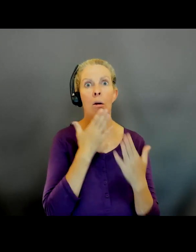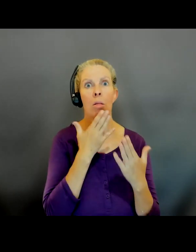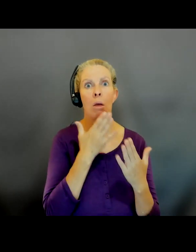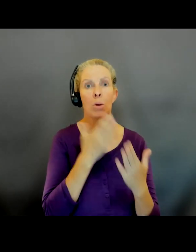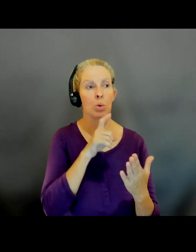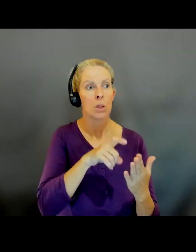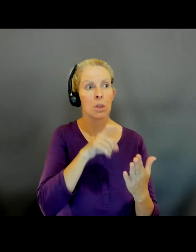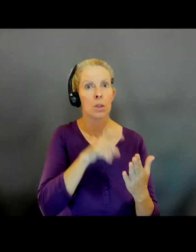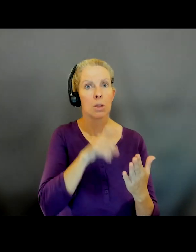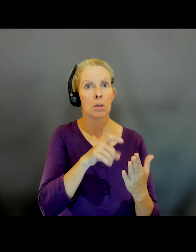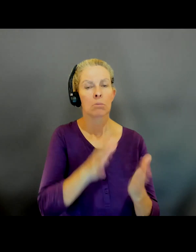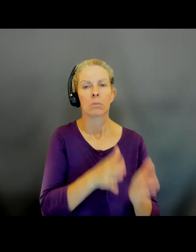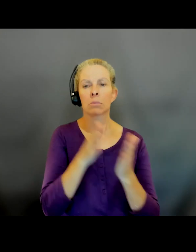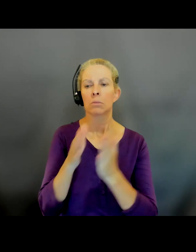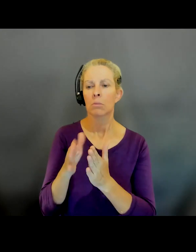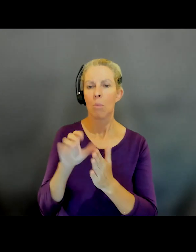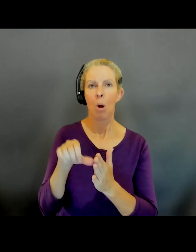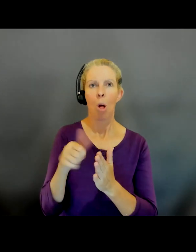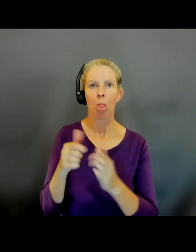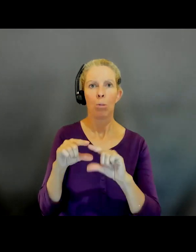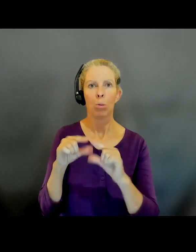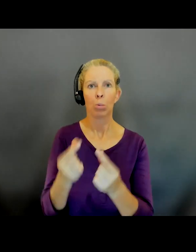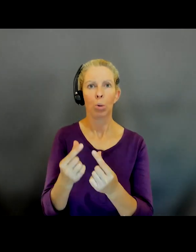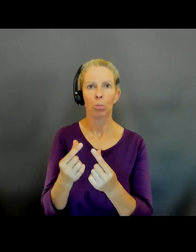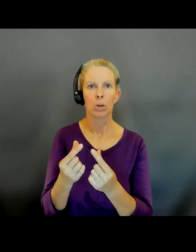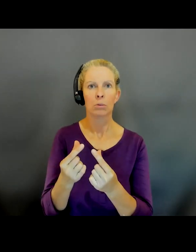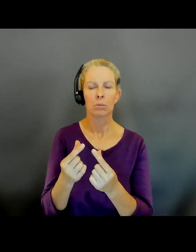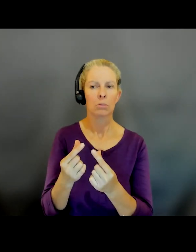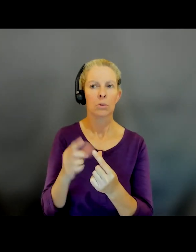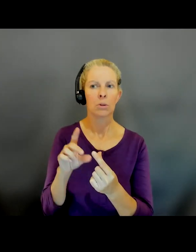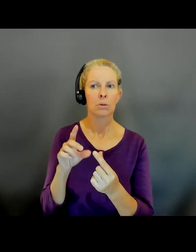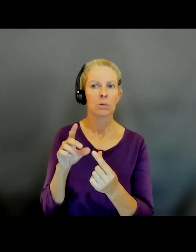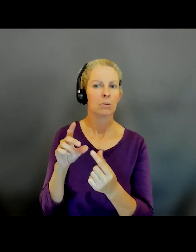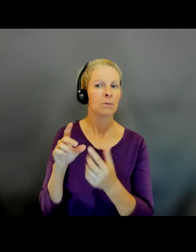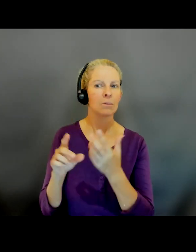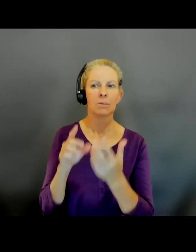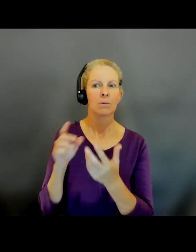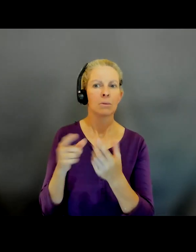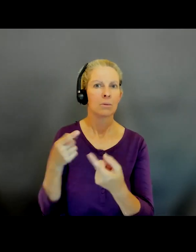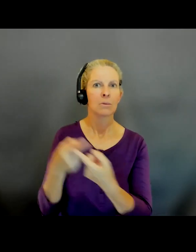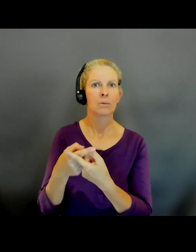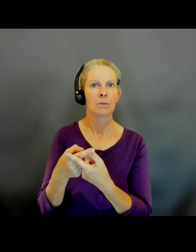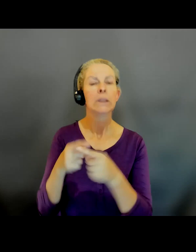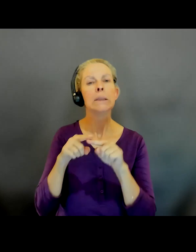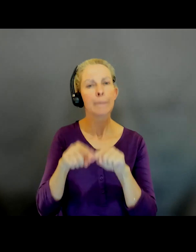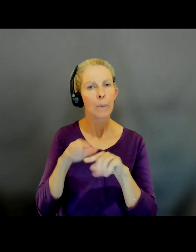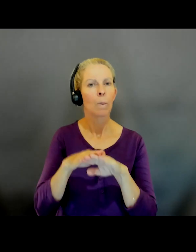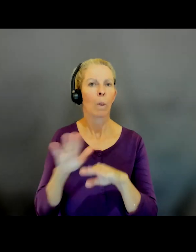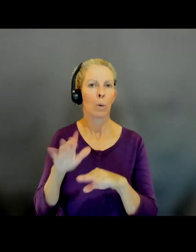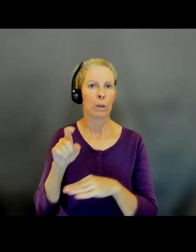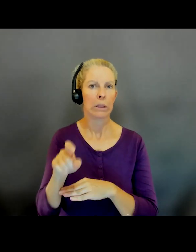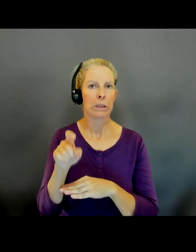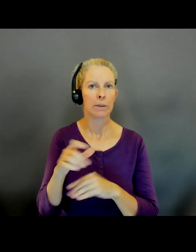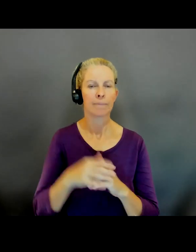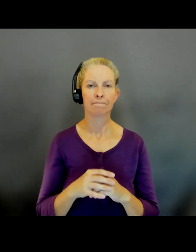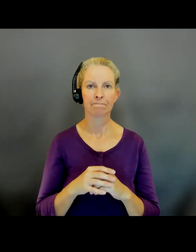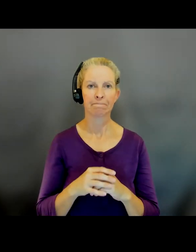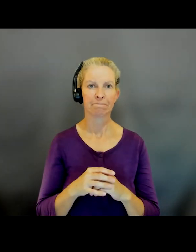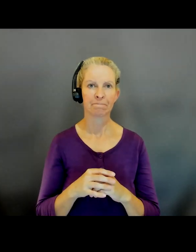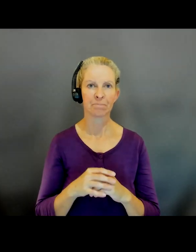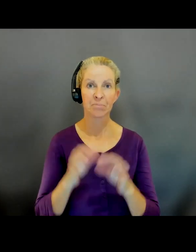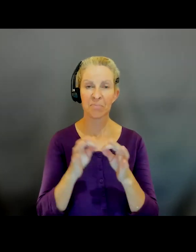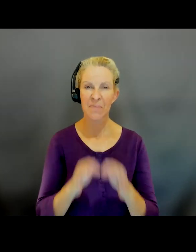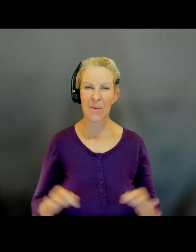with disabilities, depending upon their needs. So you want to be able to help those users who have a